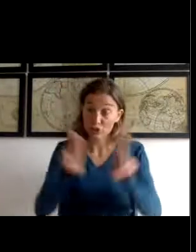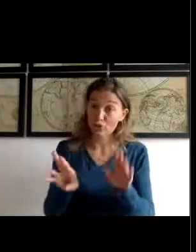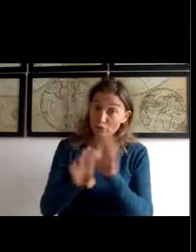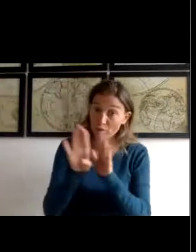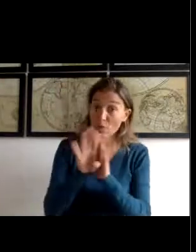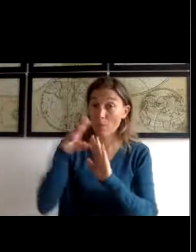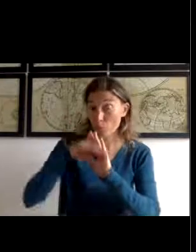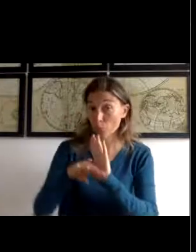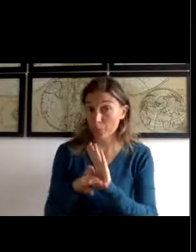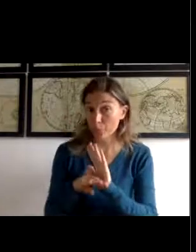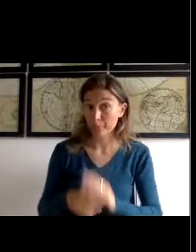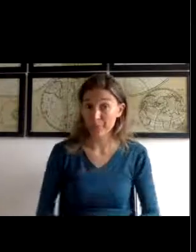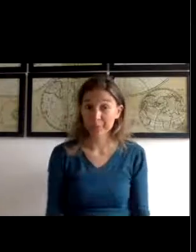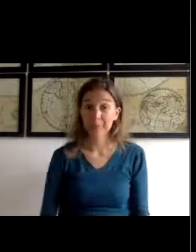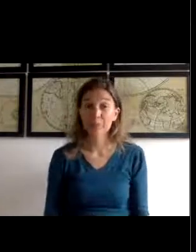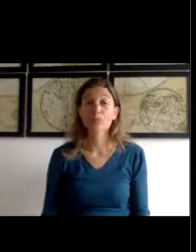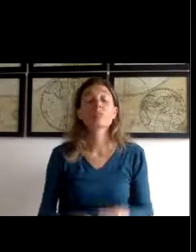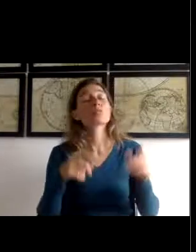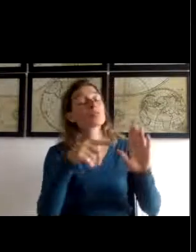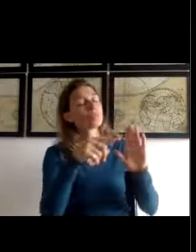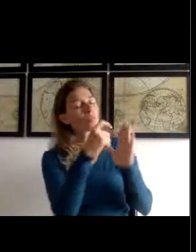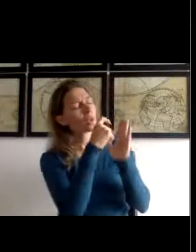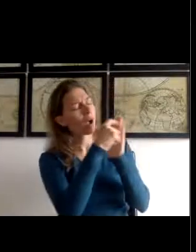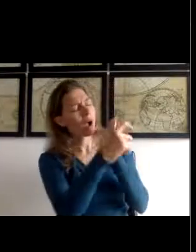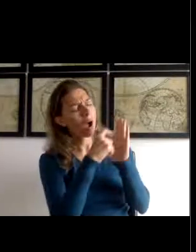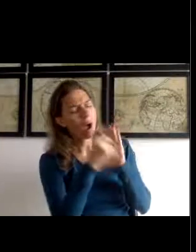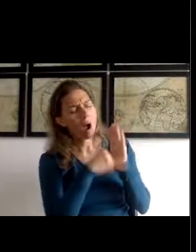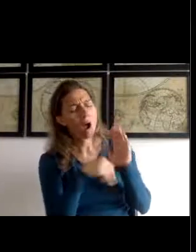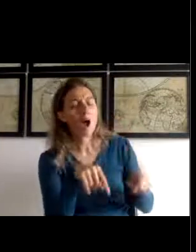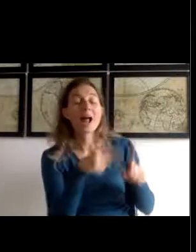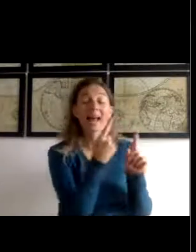Other articles relevant are Article 11 and Article 24,